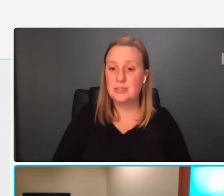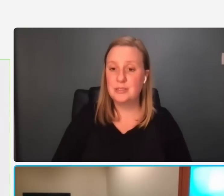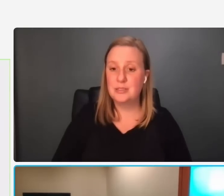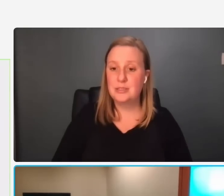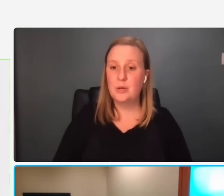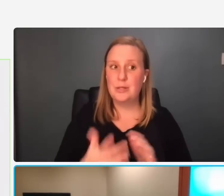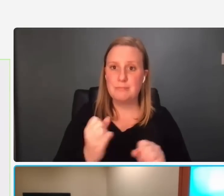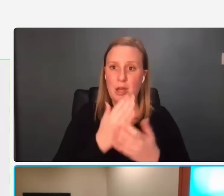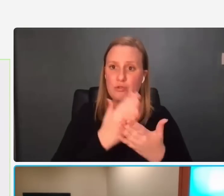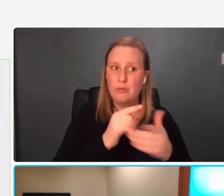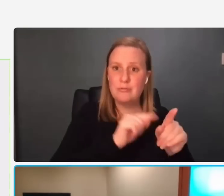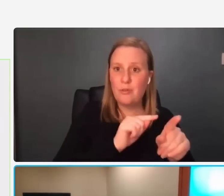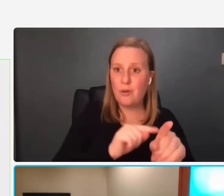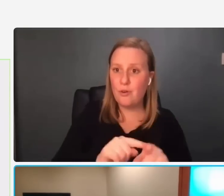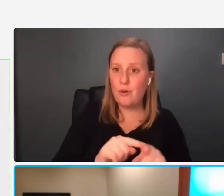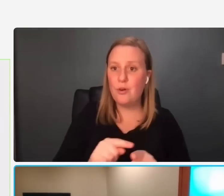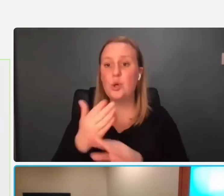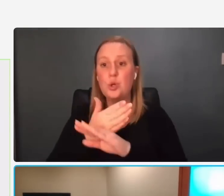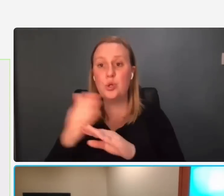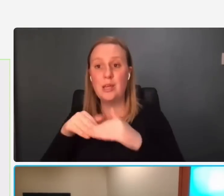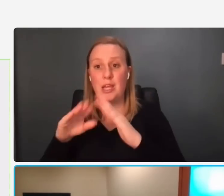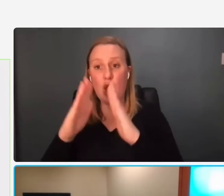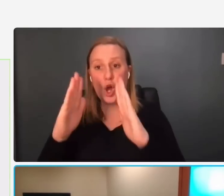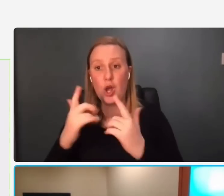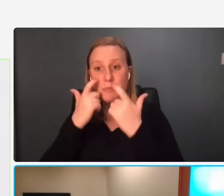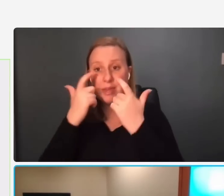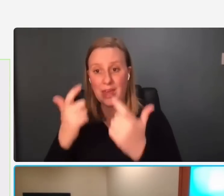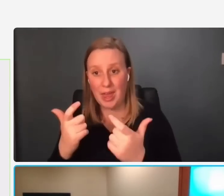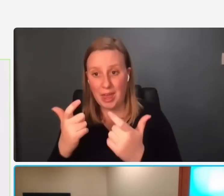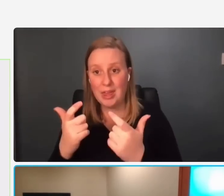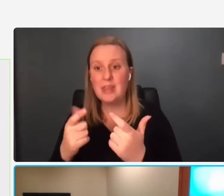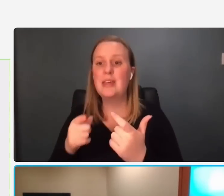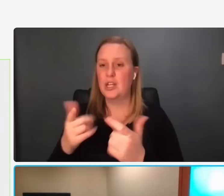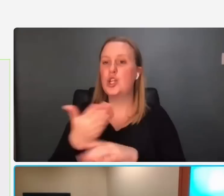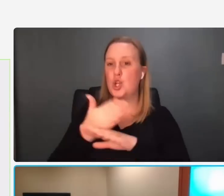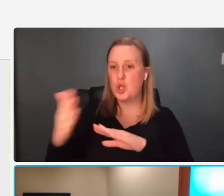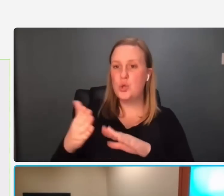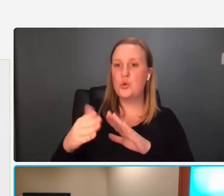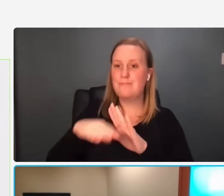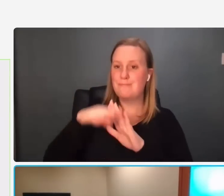The new in-home care model needs to be supported by a new modern approach to regulation.